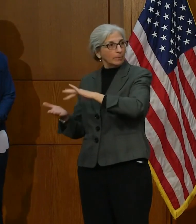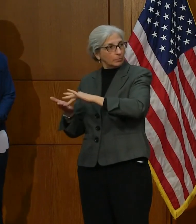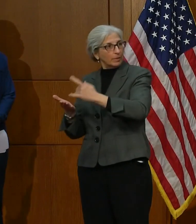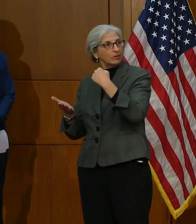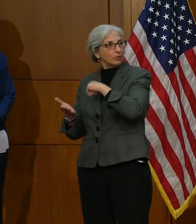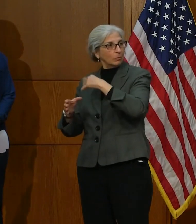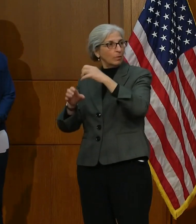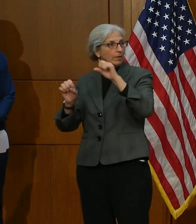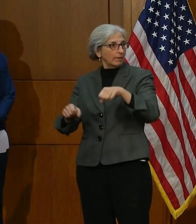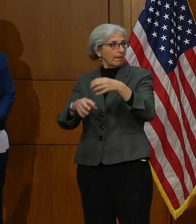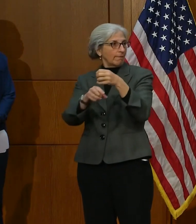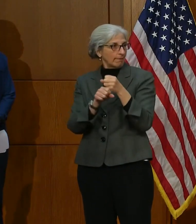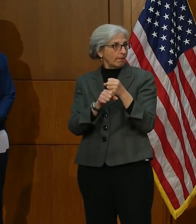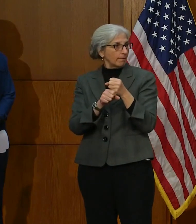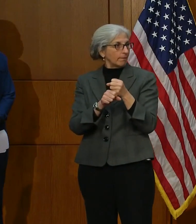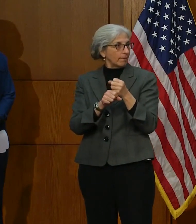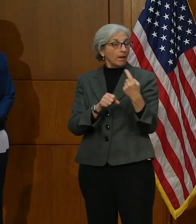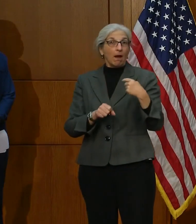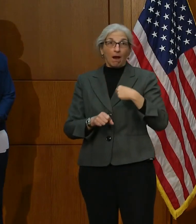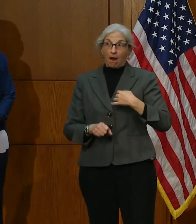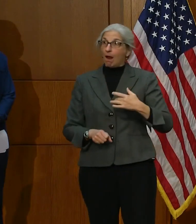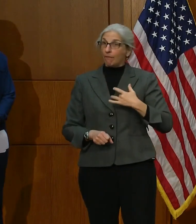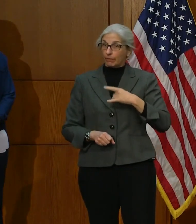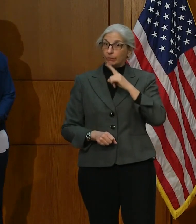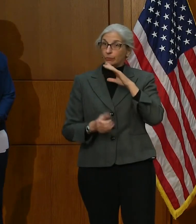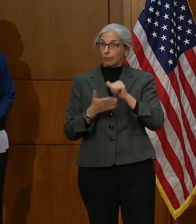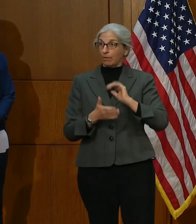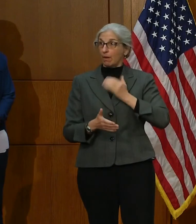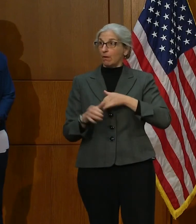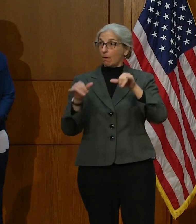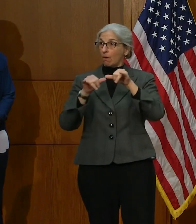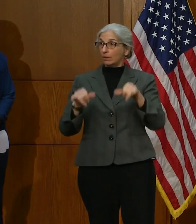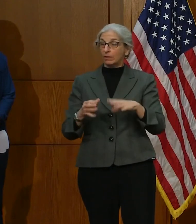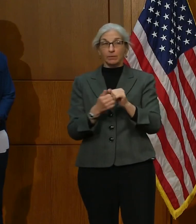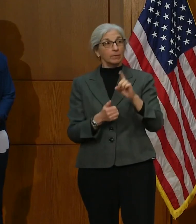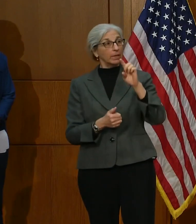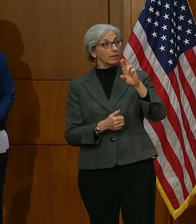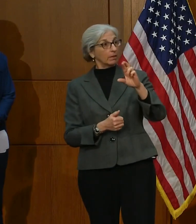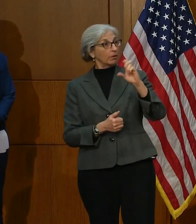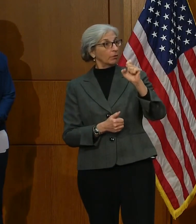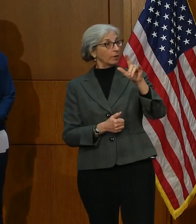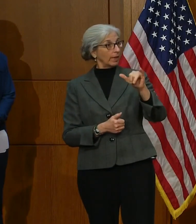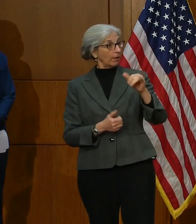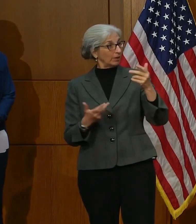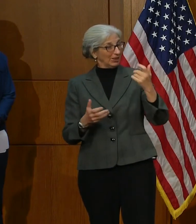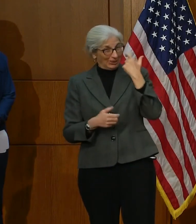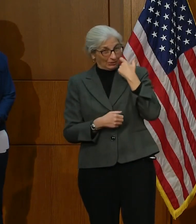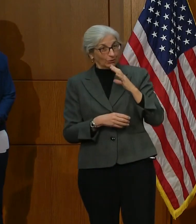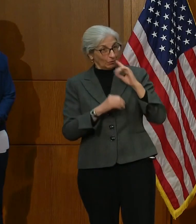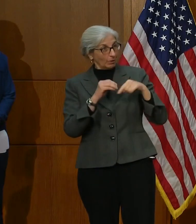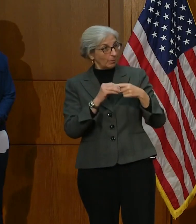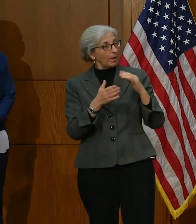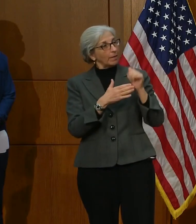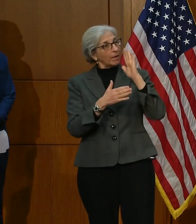FORWARD IS REALLY GONNA BE SUPPLY DEPENDENT ON DHE. WE I'M CONFIDENT THAT OUR SYSTEM THAT